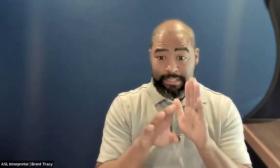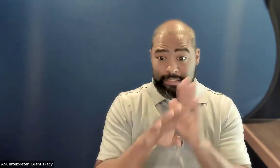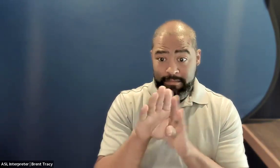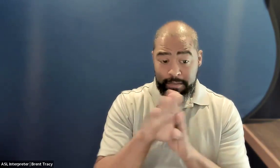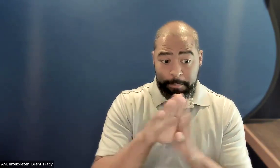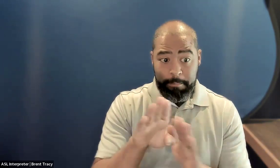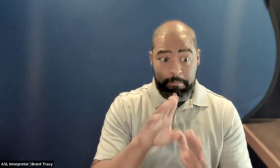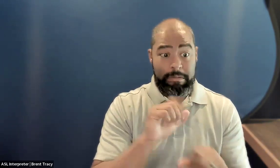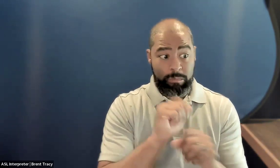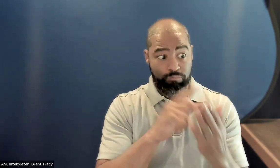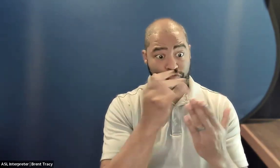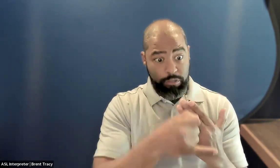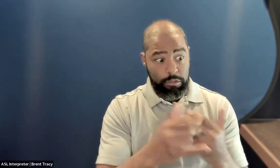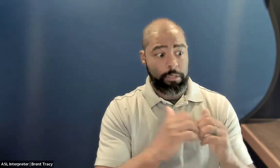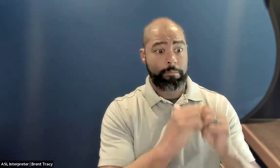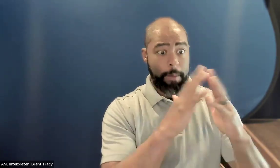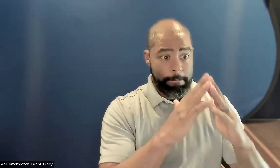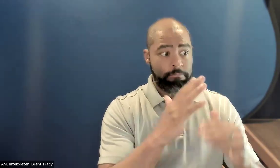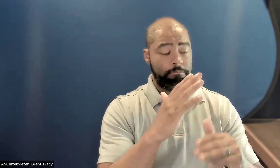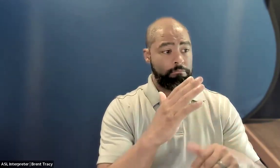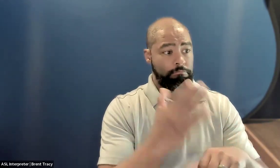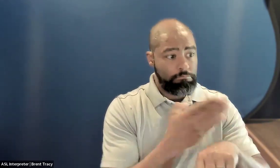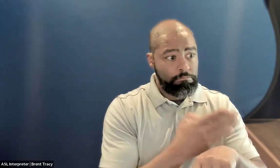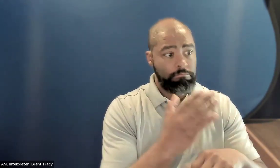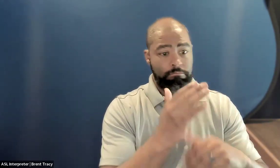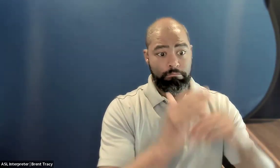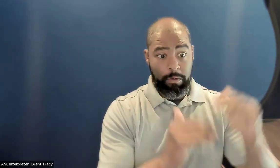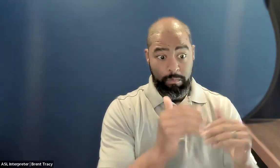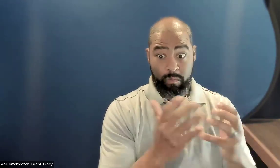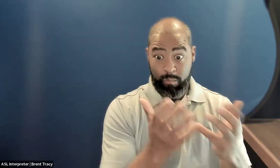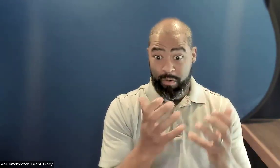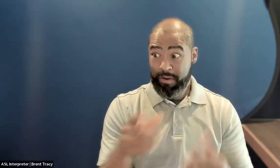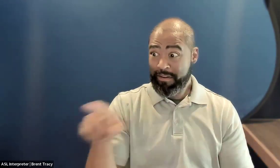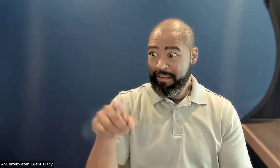interested in understanding the potential climate change related